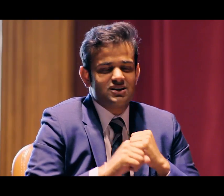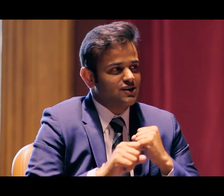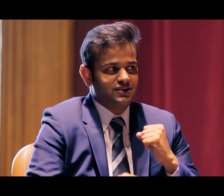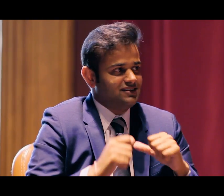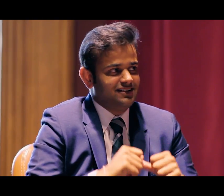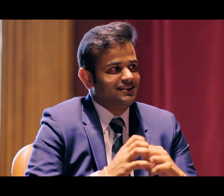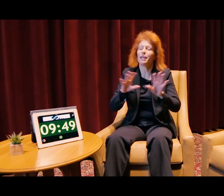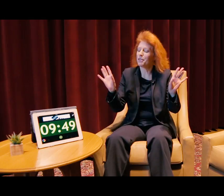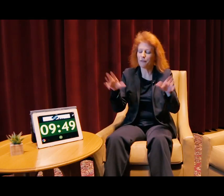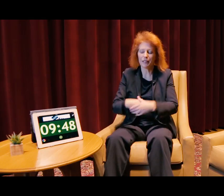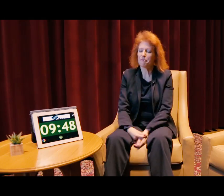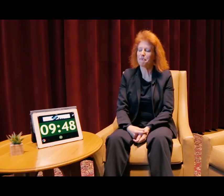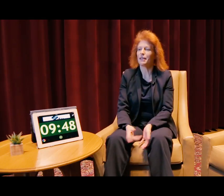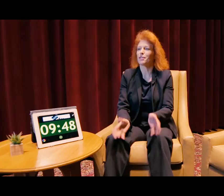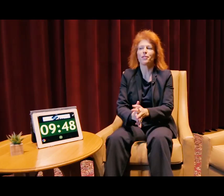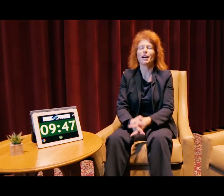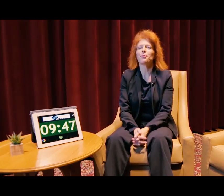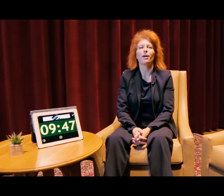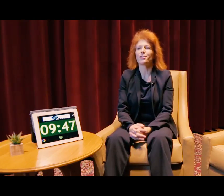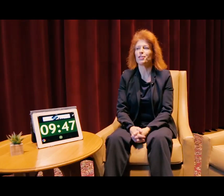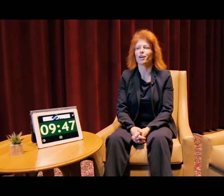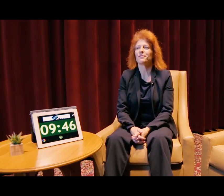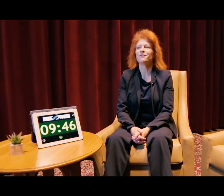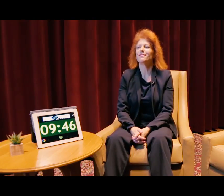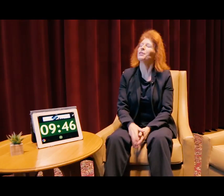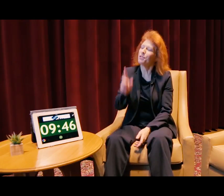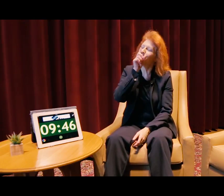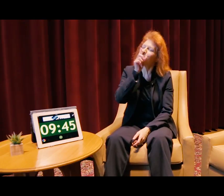I love-- [Vaibhav] Yeah, and definitely, give us all the time you want to share. Yeah, sure.